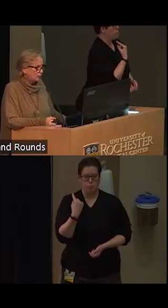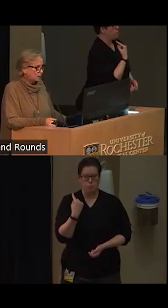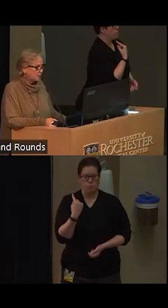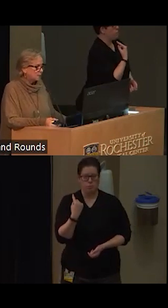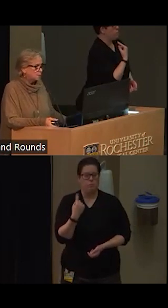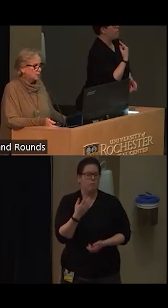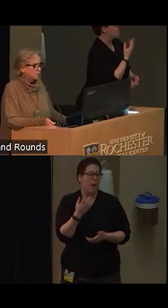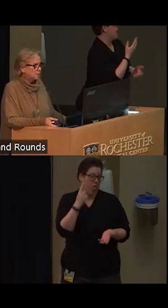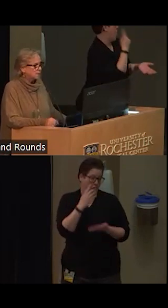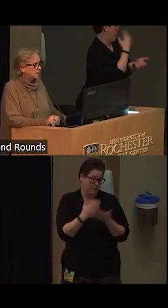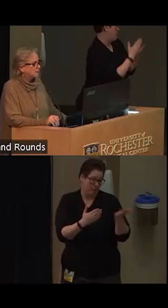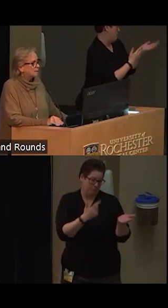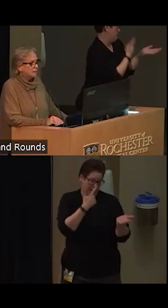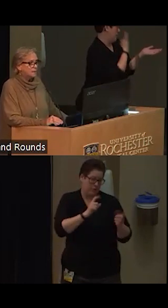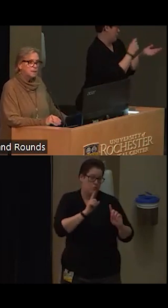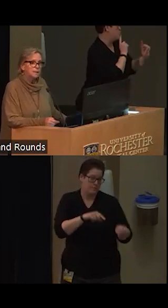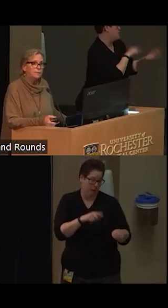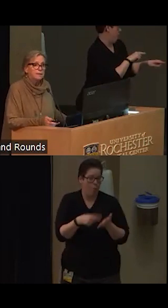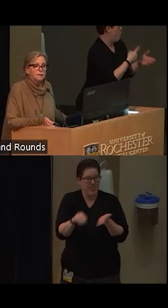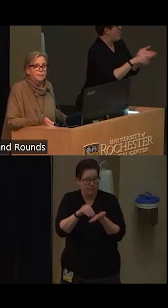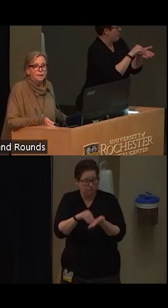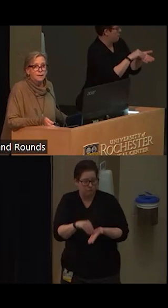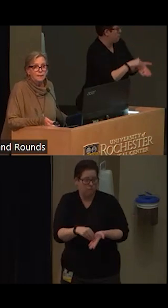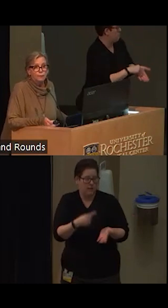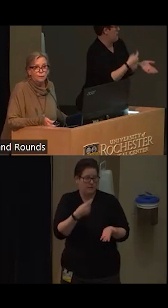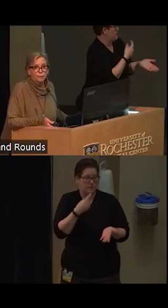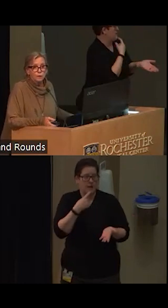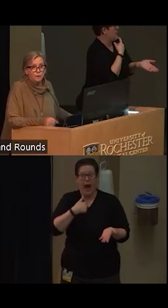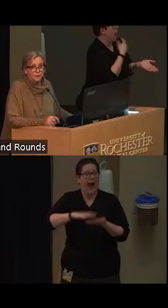um I thought some of these were interesting things that they've identified that they've learned or